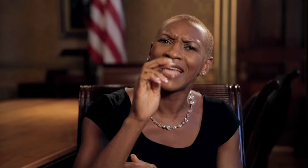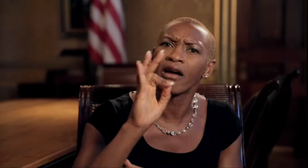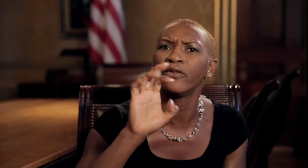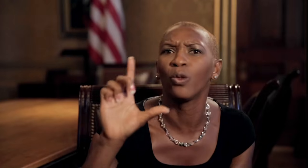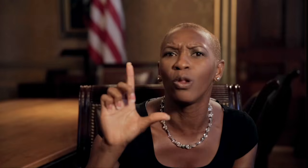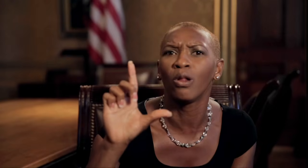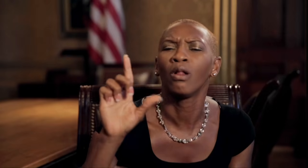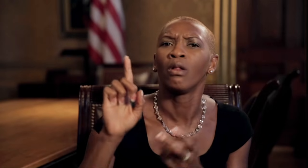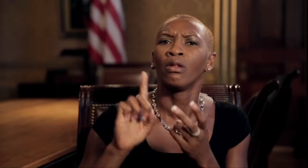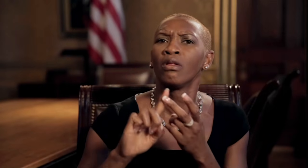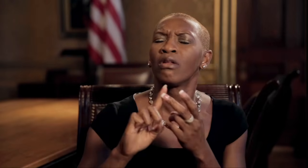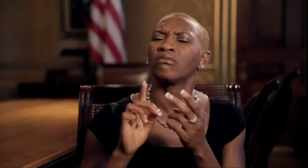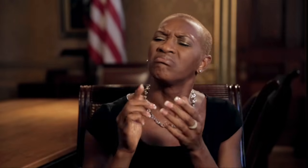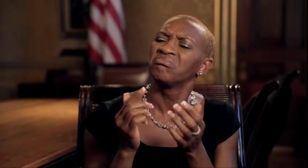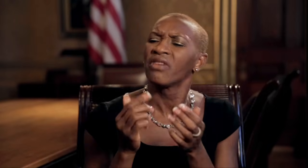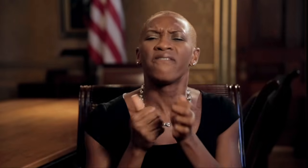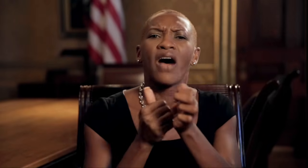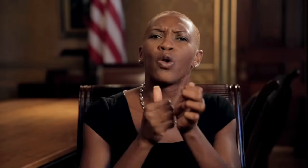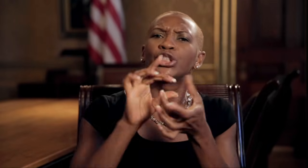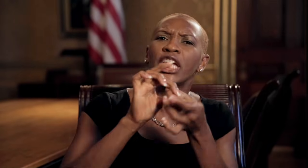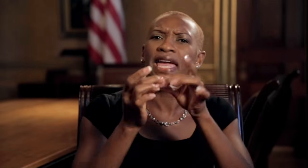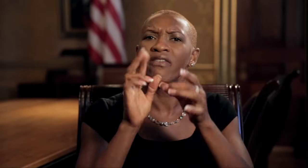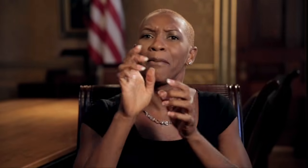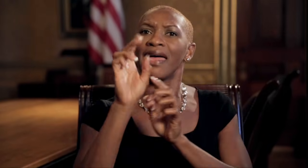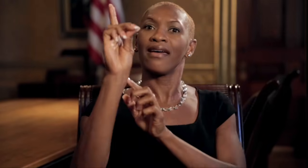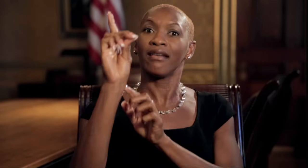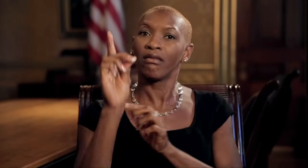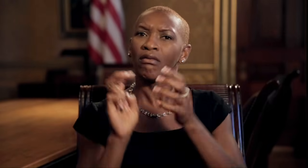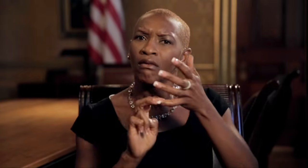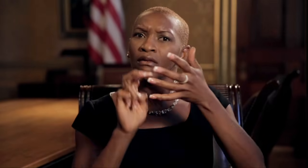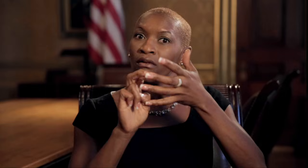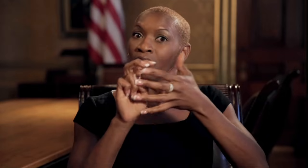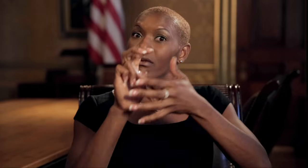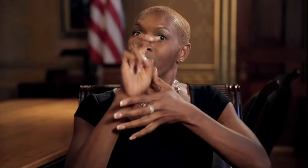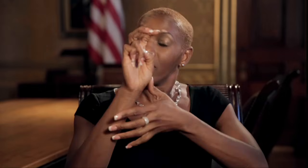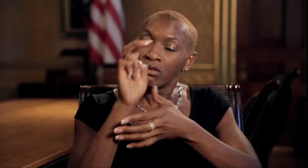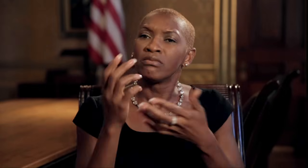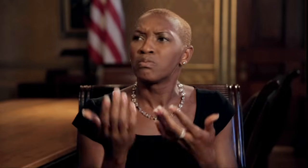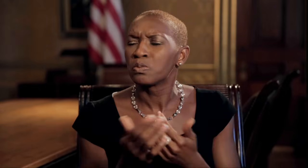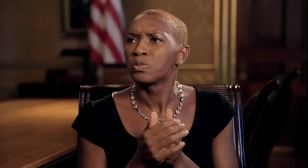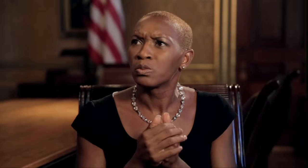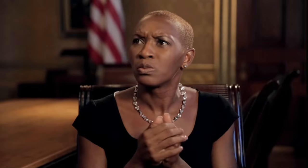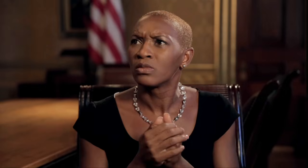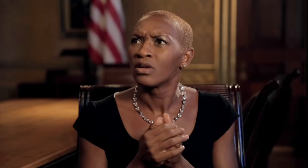You must be tactful, follow the chain of command...